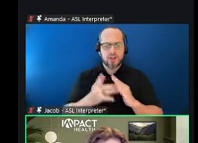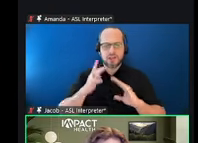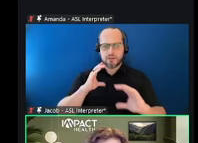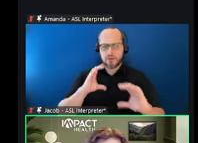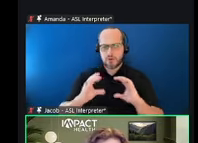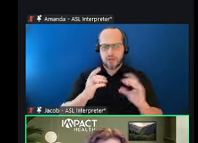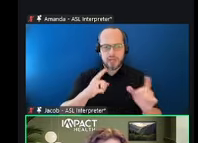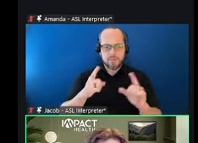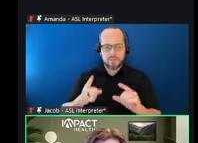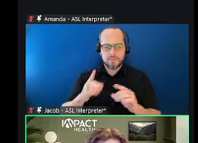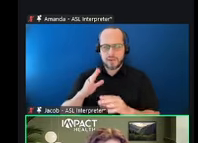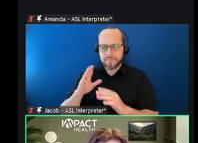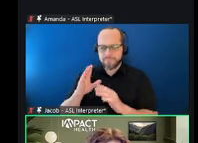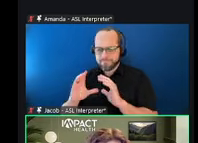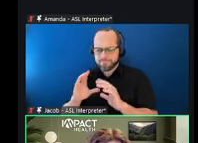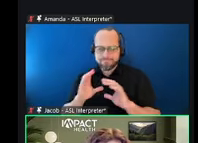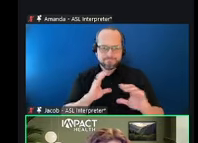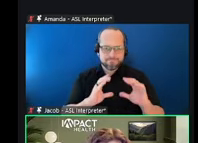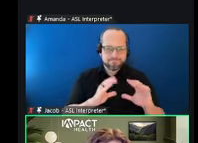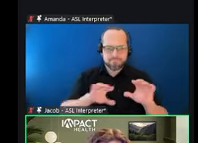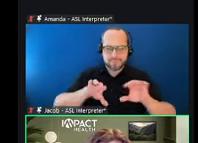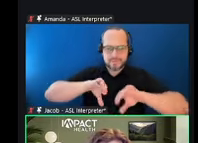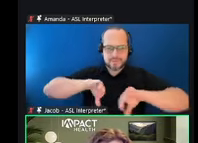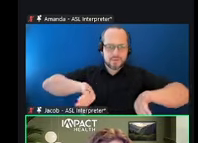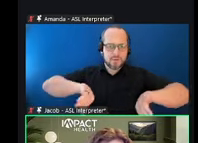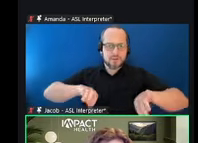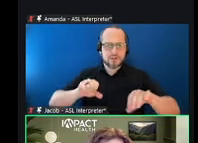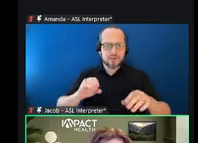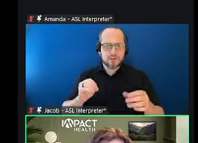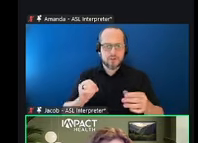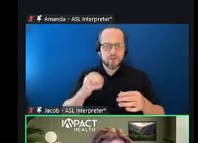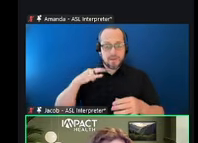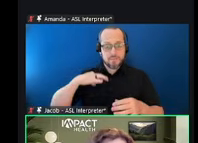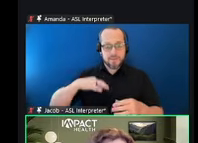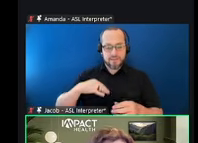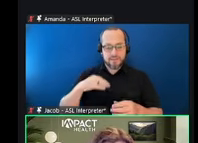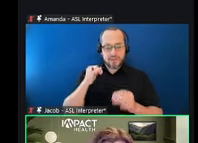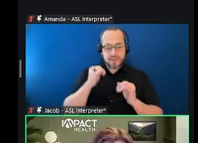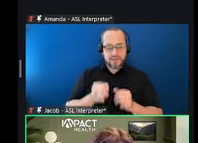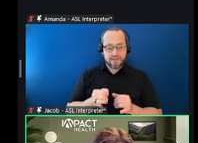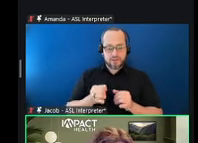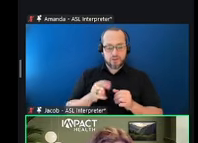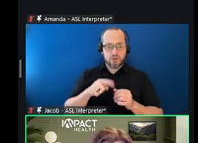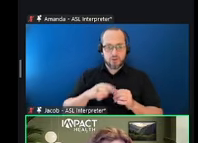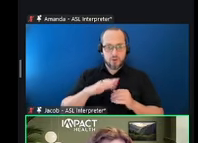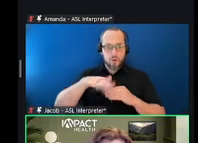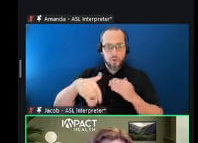silos. And for the benefit of the individual who should have access to whole person care, we need